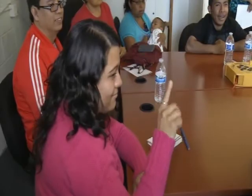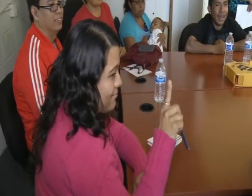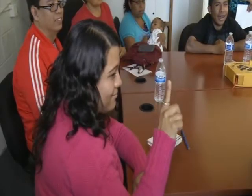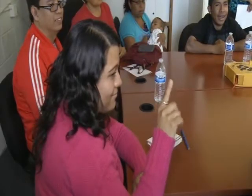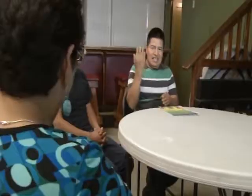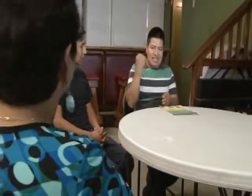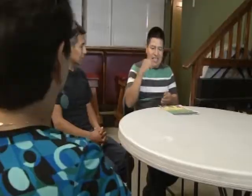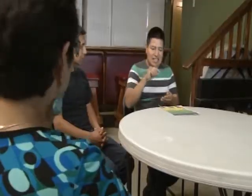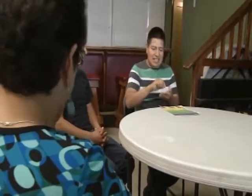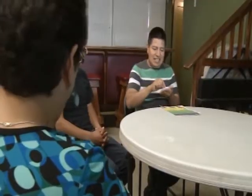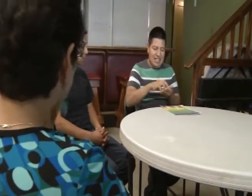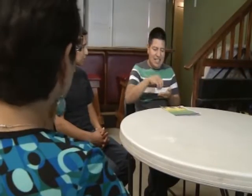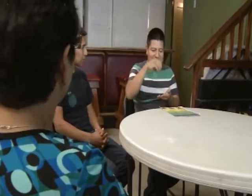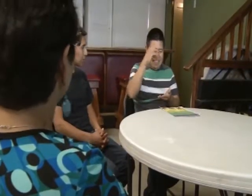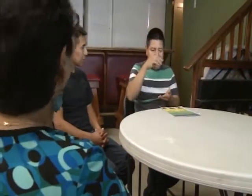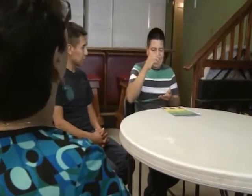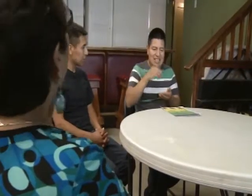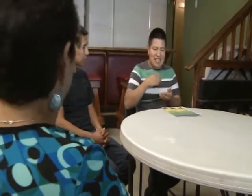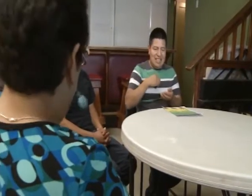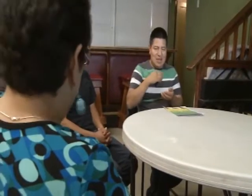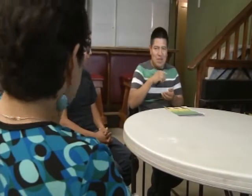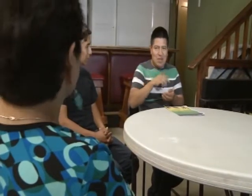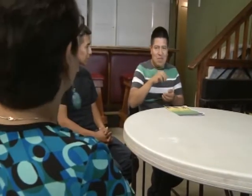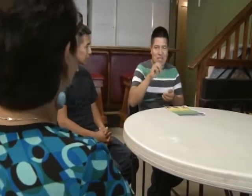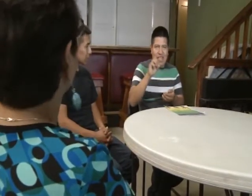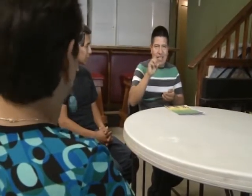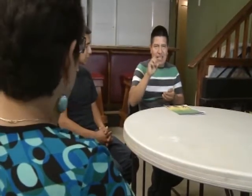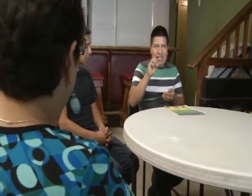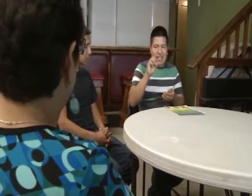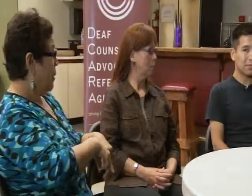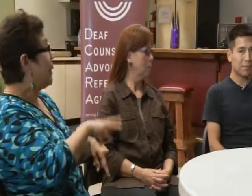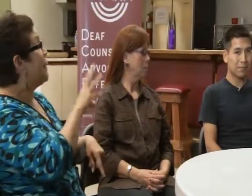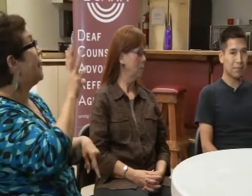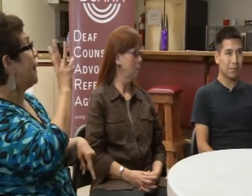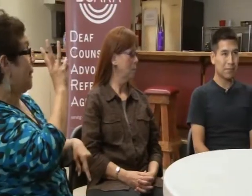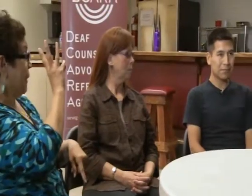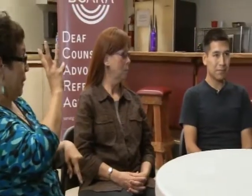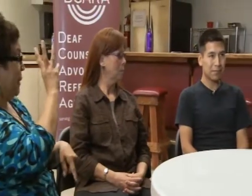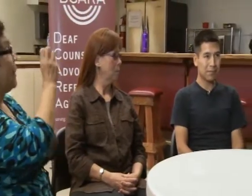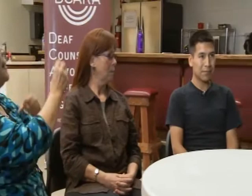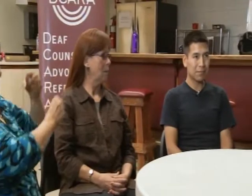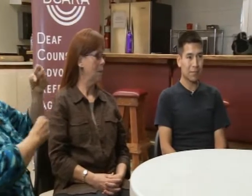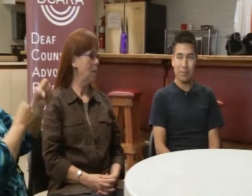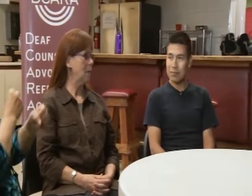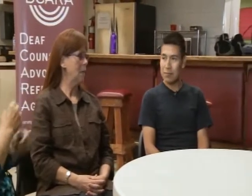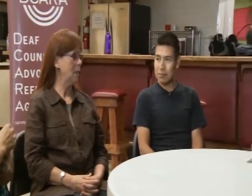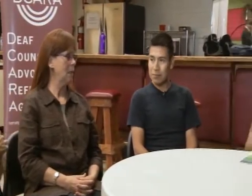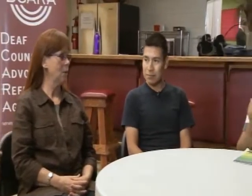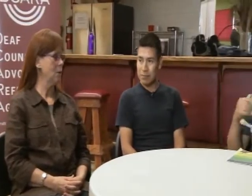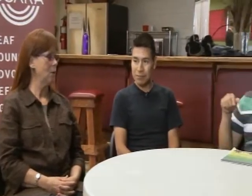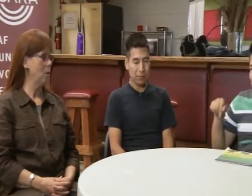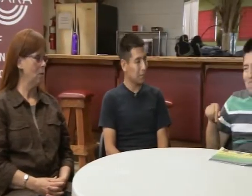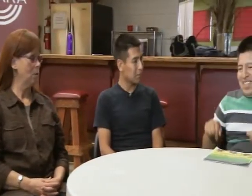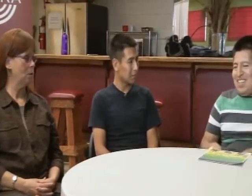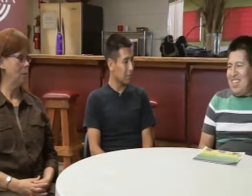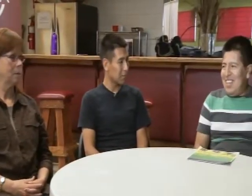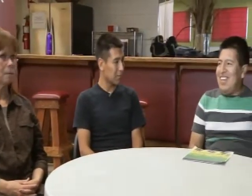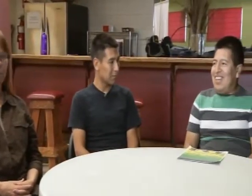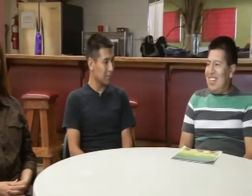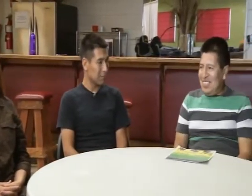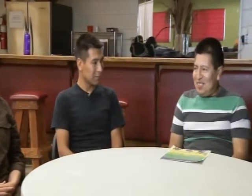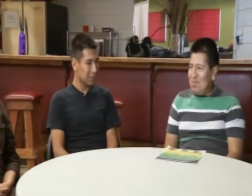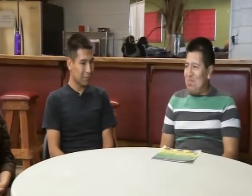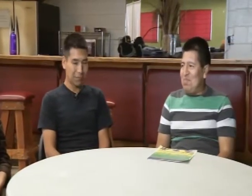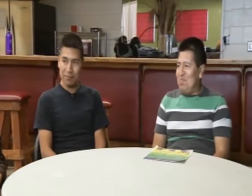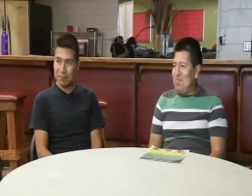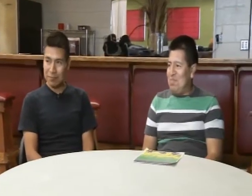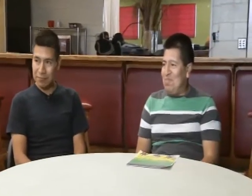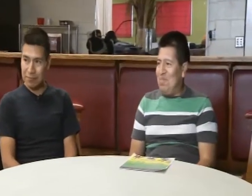And they really appreciate this they know there's really nothing for them back home.